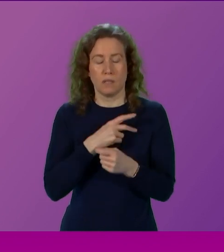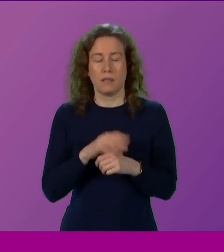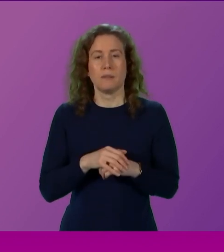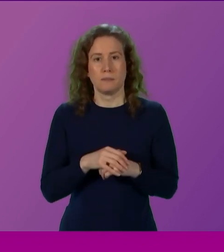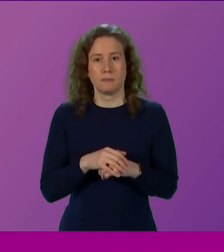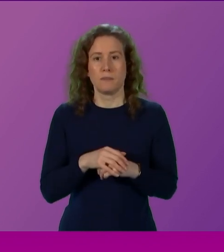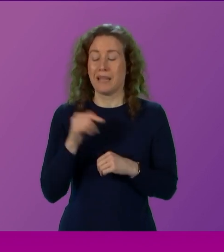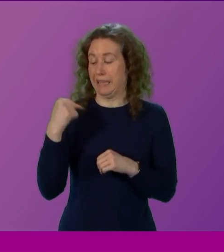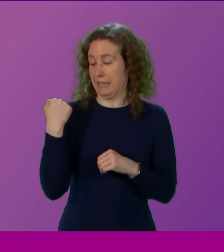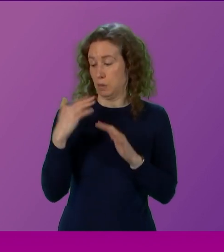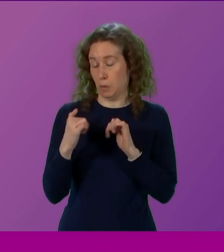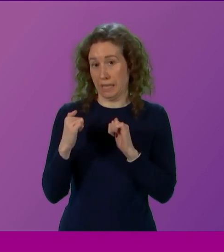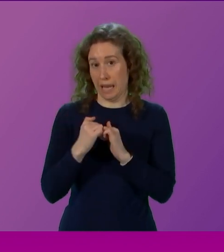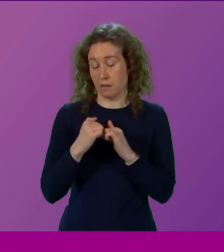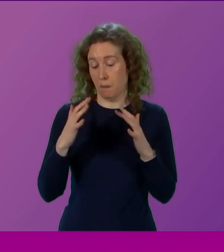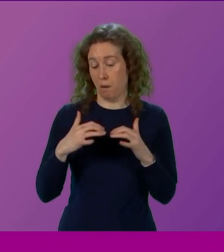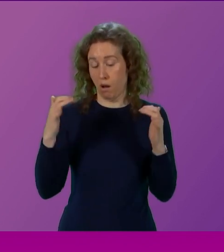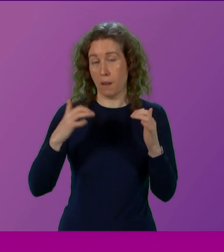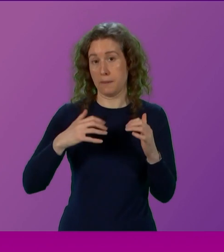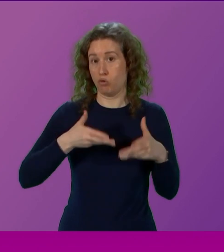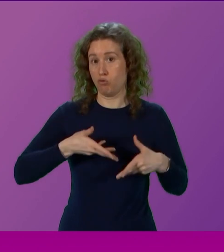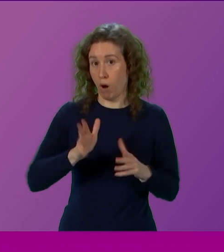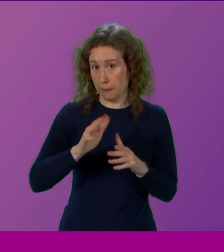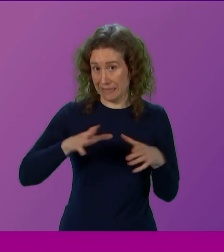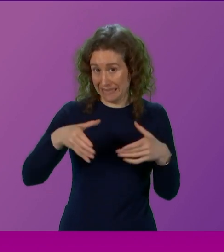This weekend, the Parliament rugby teams of Scotland and Ireland will play a match